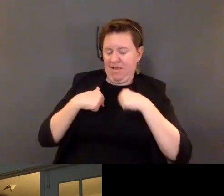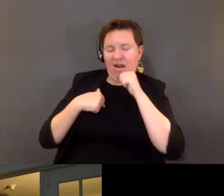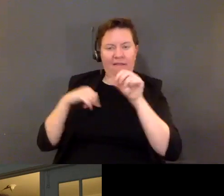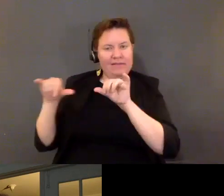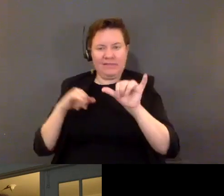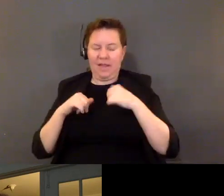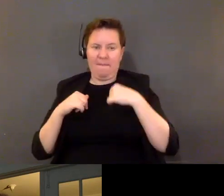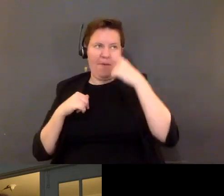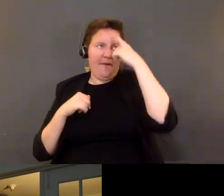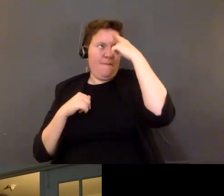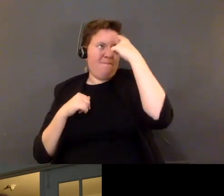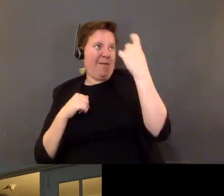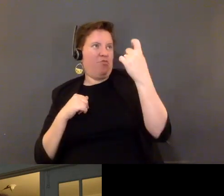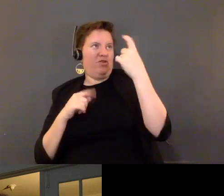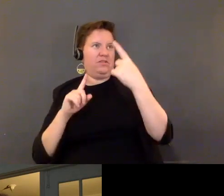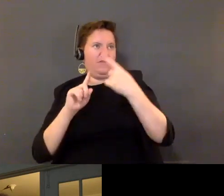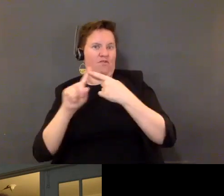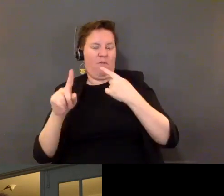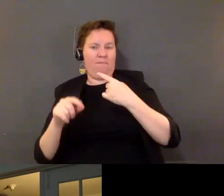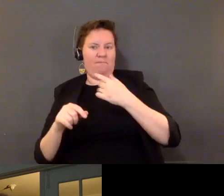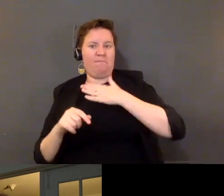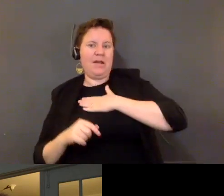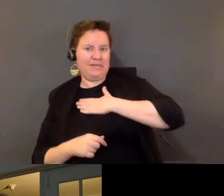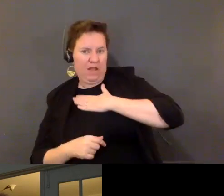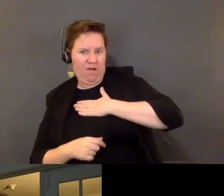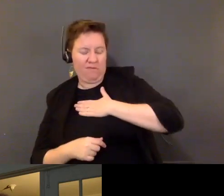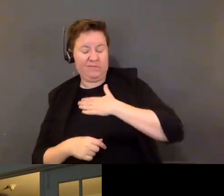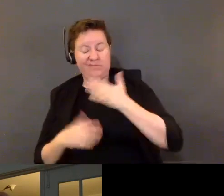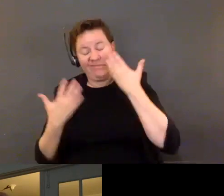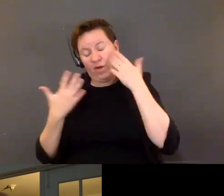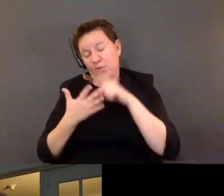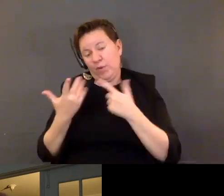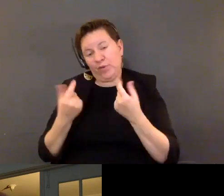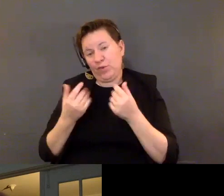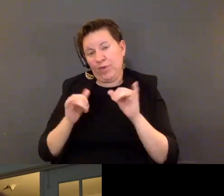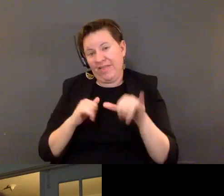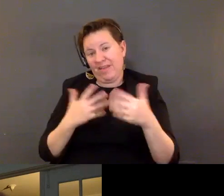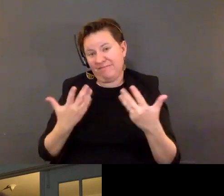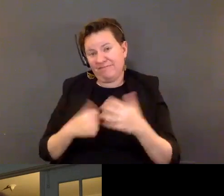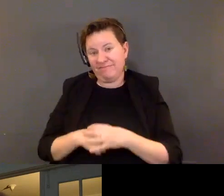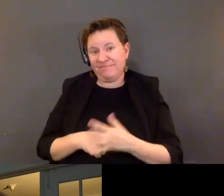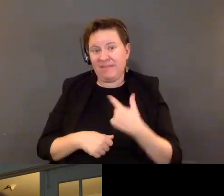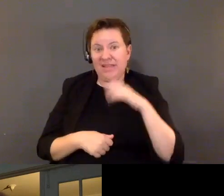so that was um i don't know what to do with that i apparently seem to be a much happier child